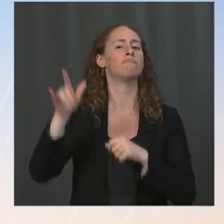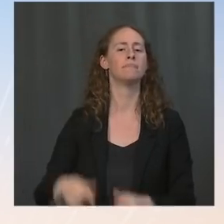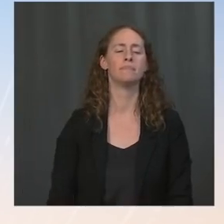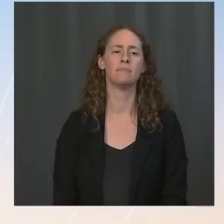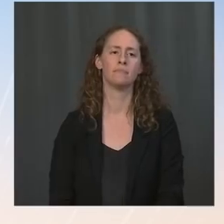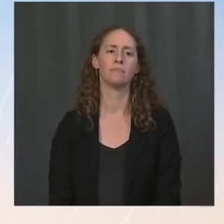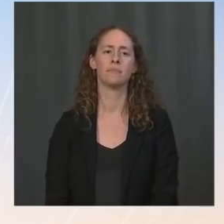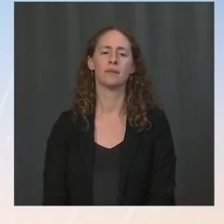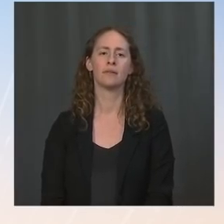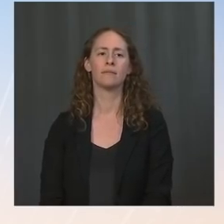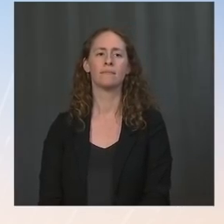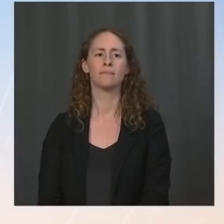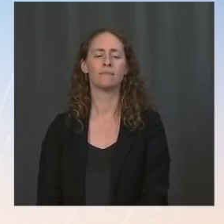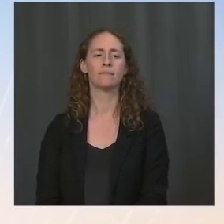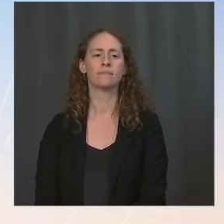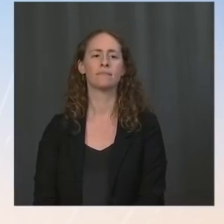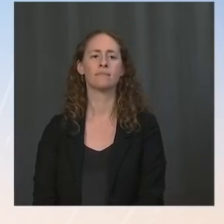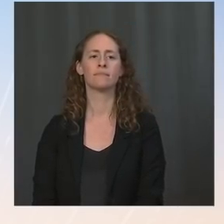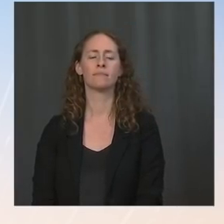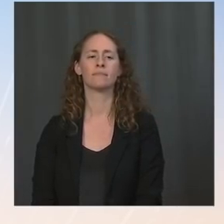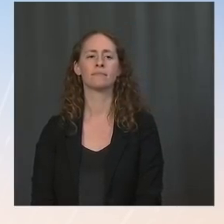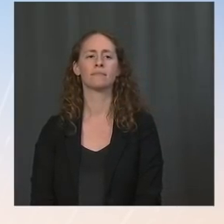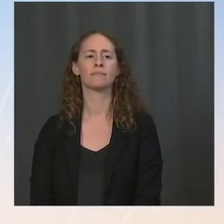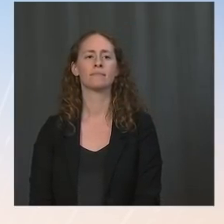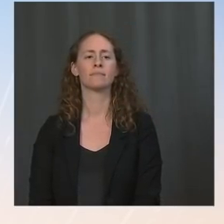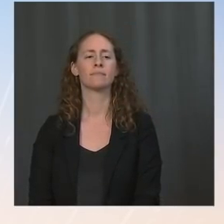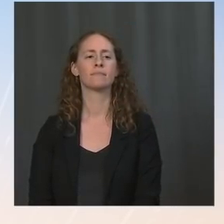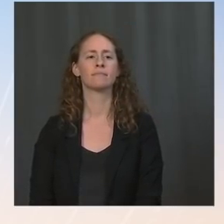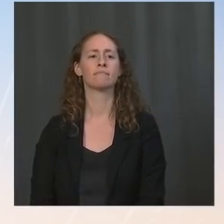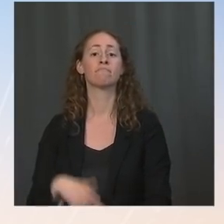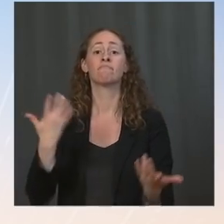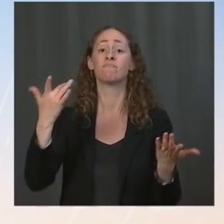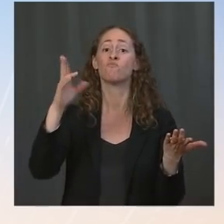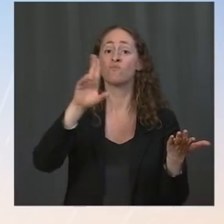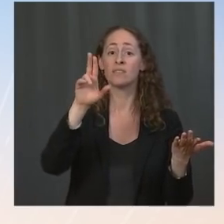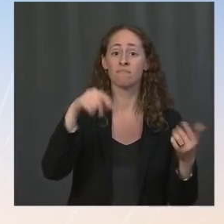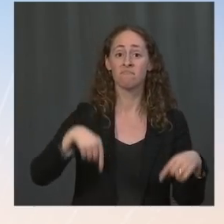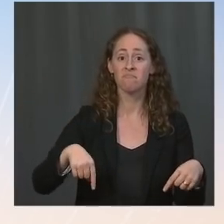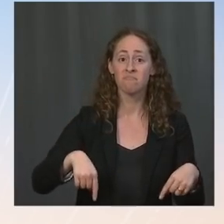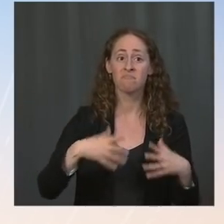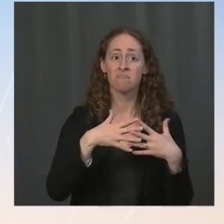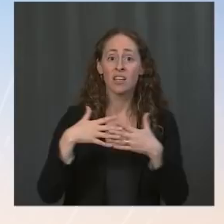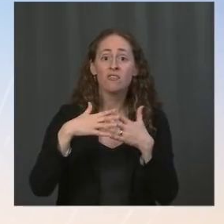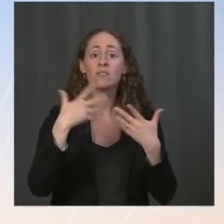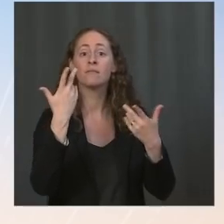by the United States, by international organizations like the World Food Program